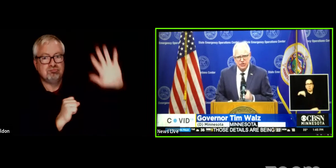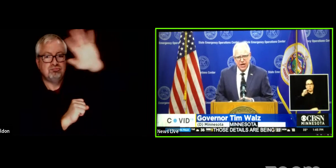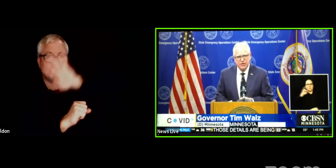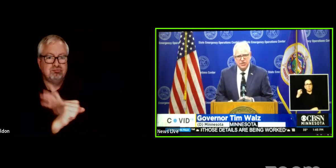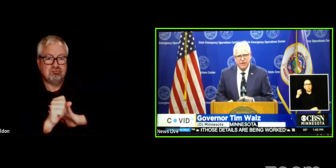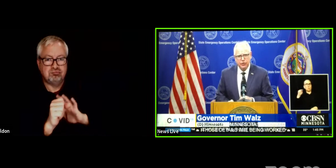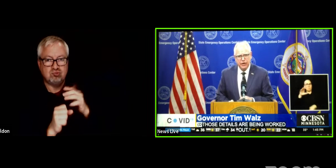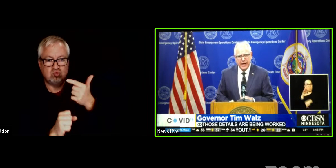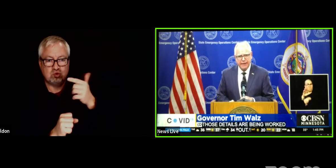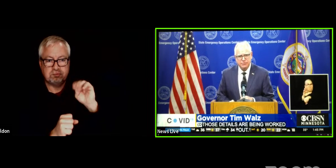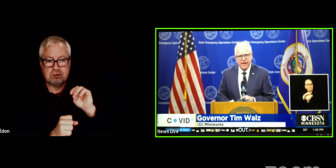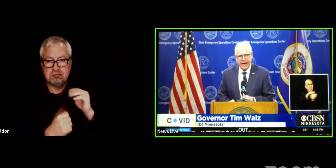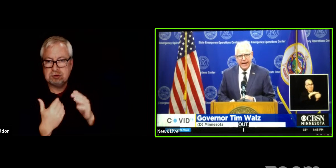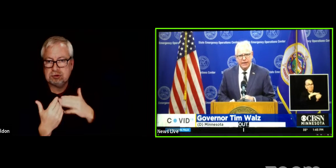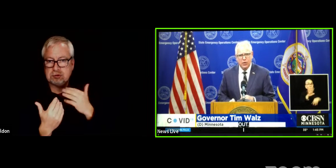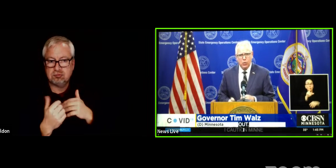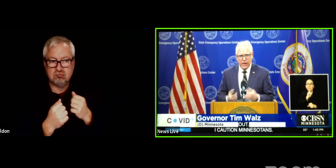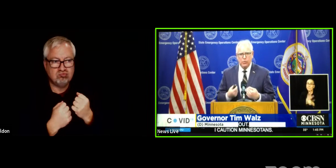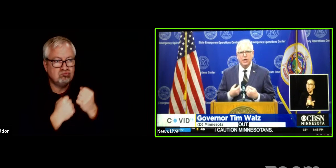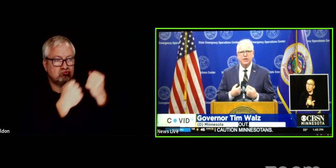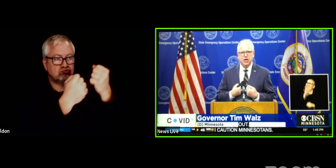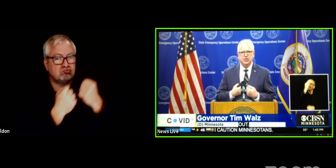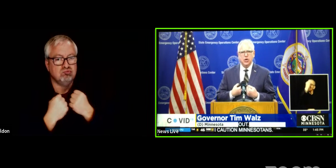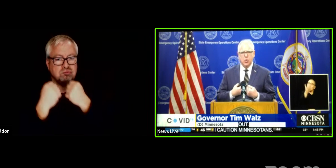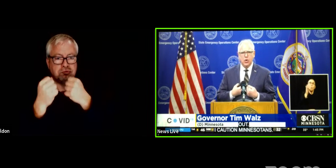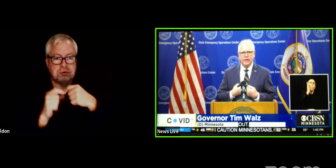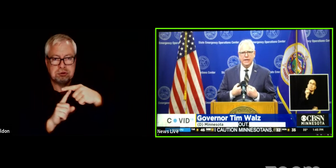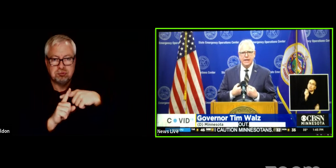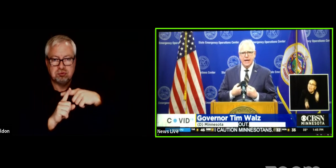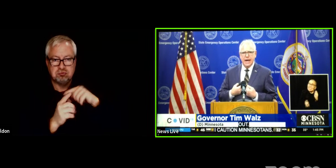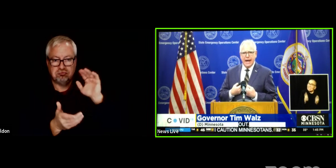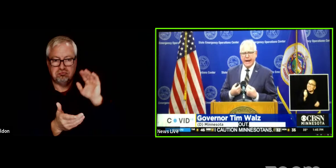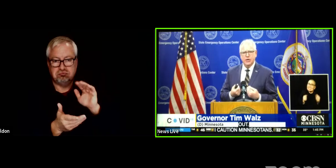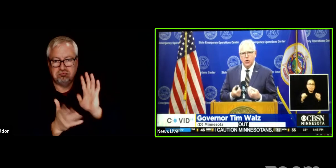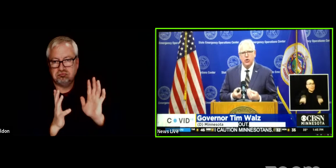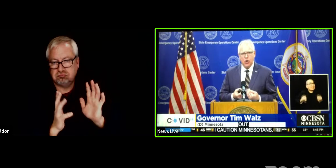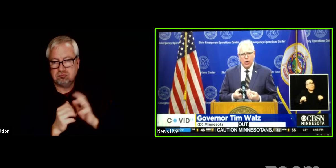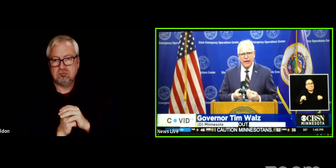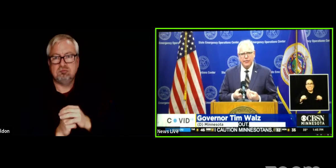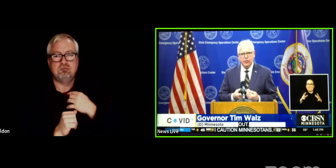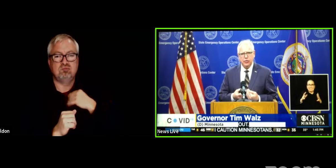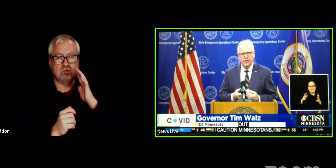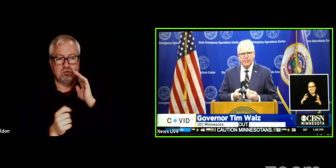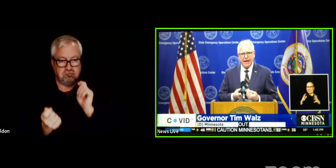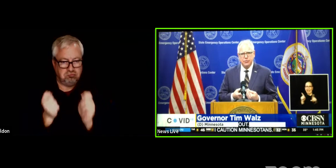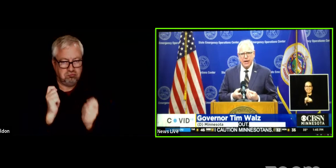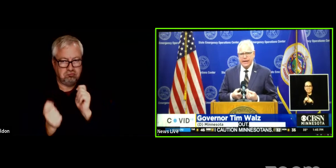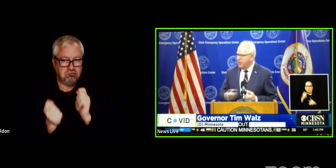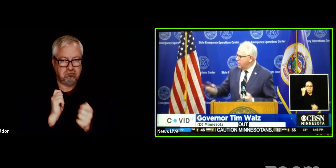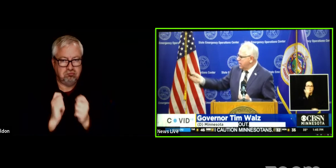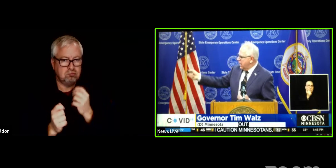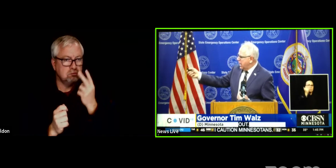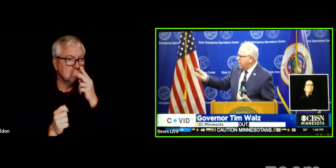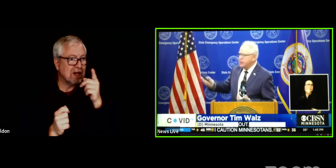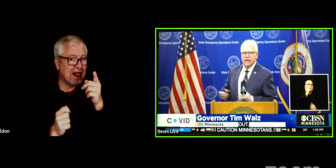IT'S CHANGED SEVERAL TIMES AND WE WILL ADJUST ACCORDINGLY, AND I KNOW YOU'RE ALL OUT THERE DOING THE MAT RIGHT NOW.